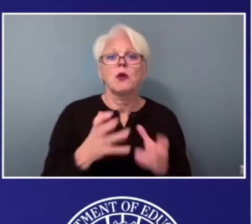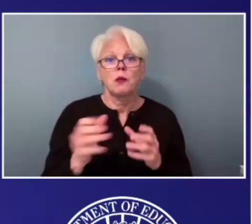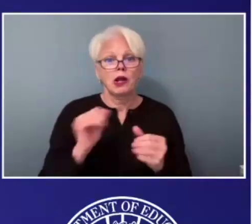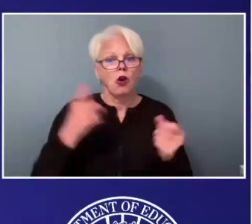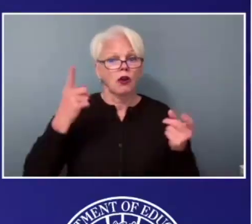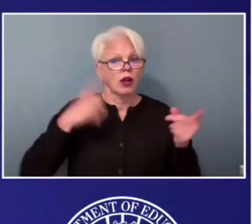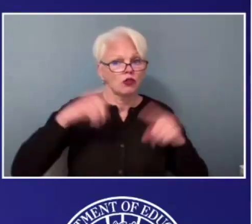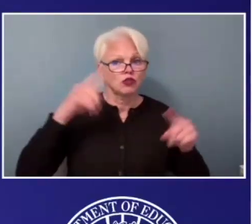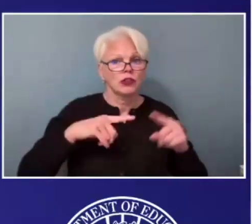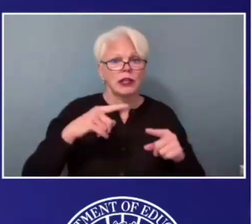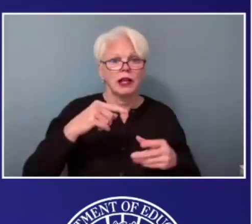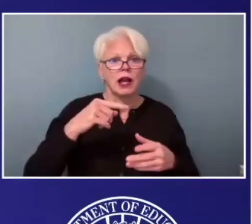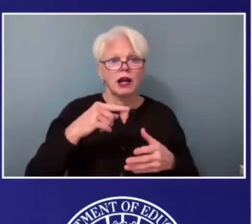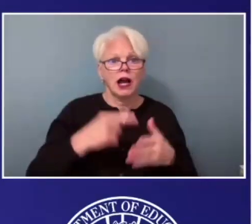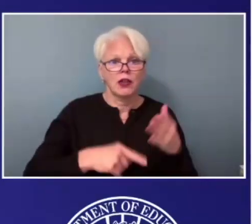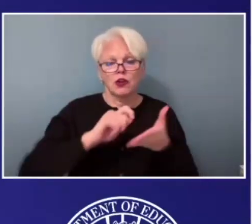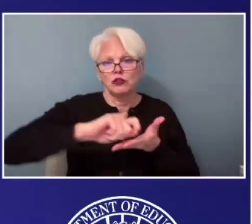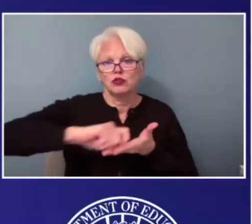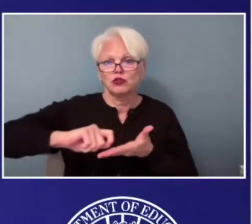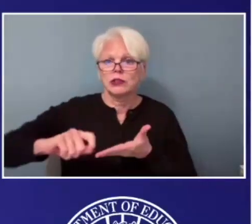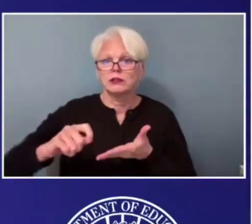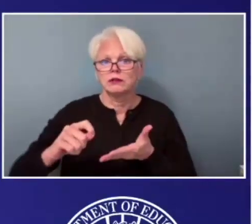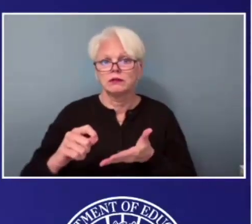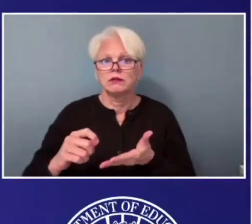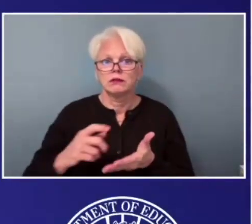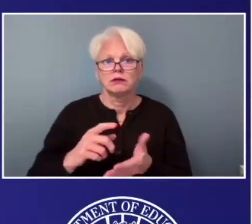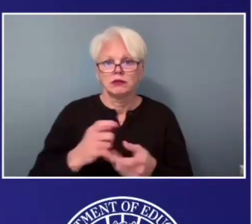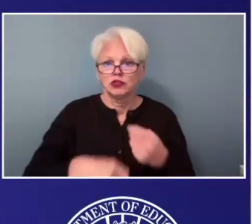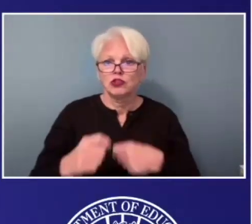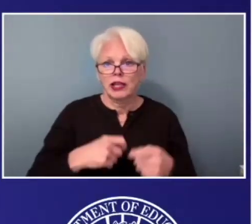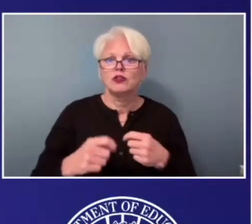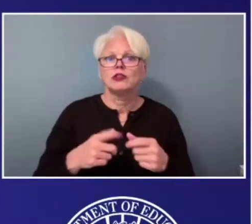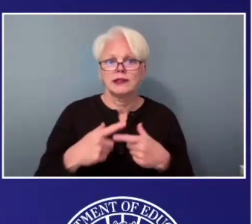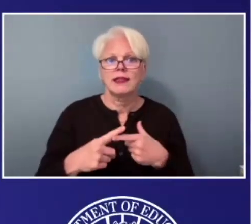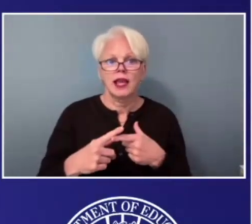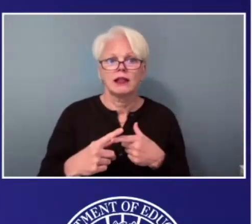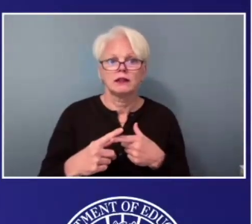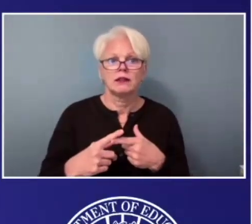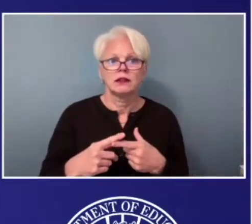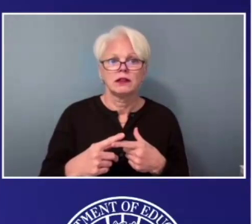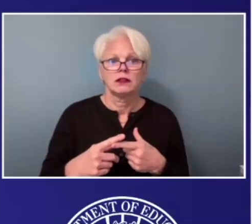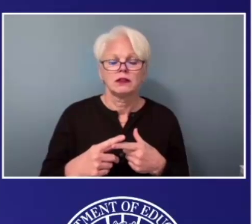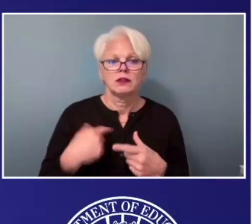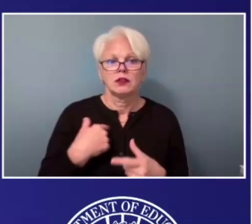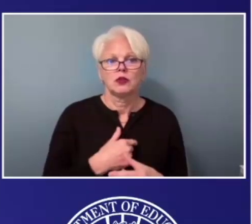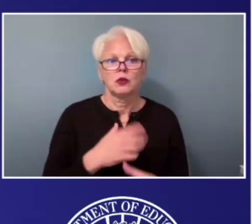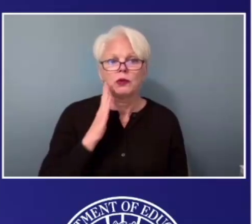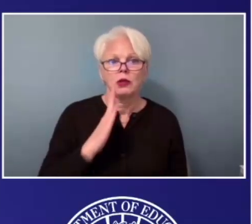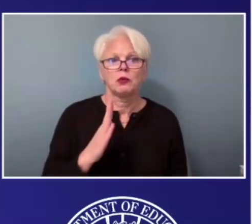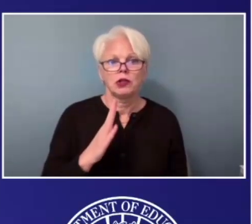on those, on those pen and ink changes, and then we will move to a vote on